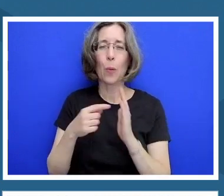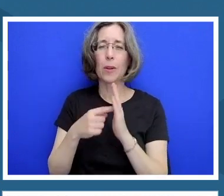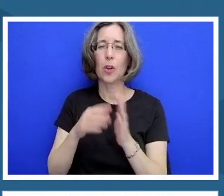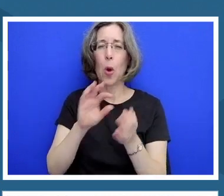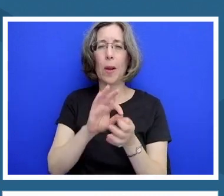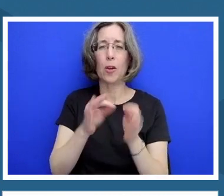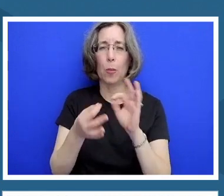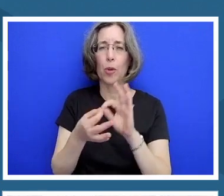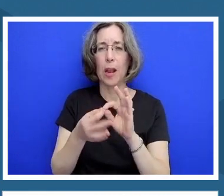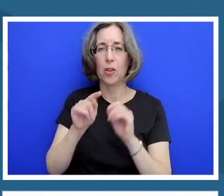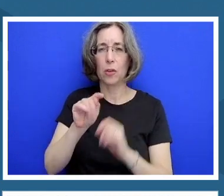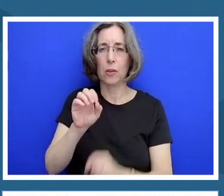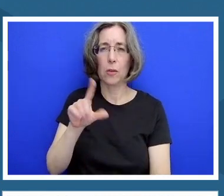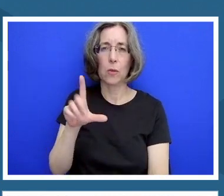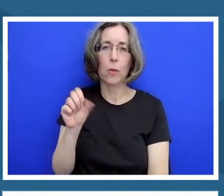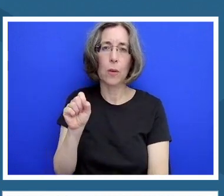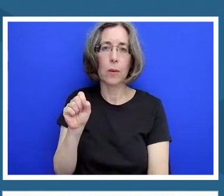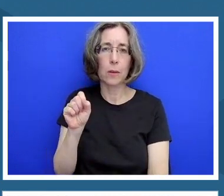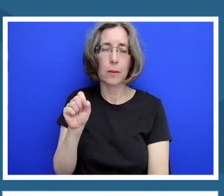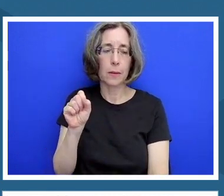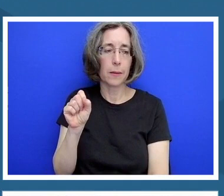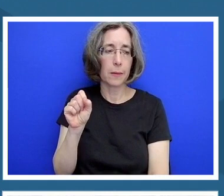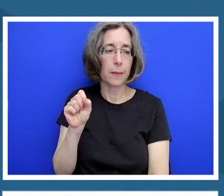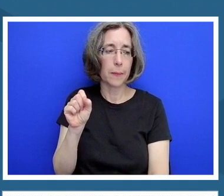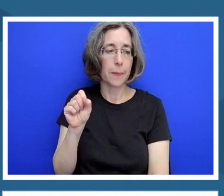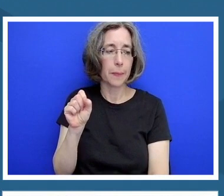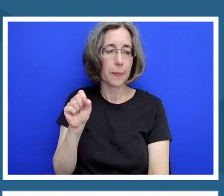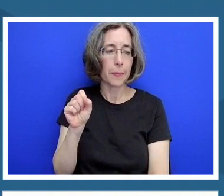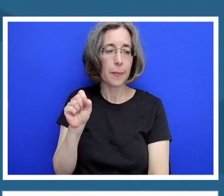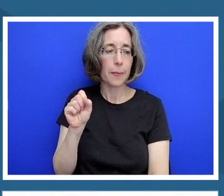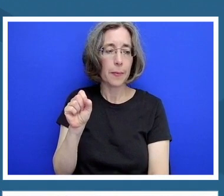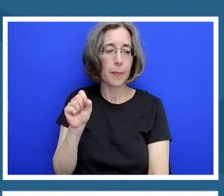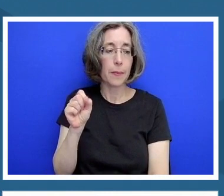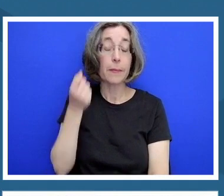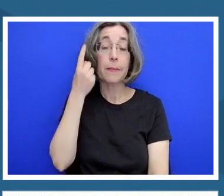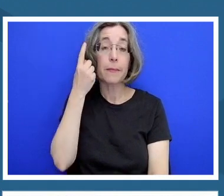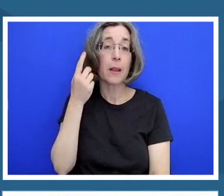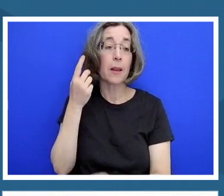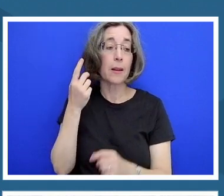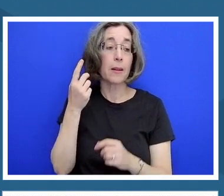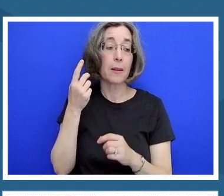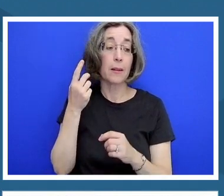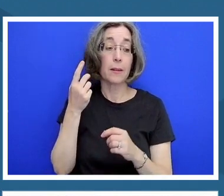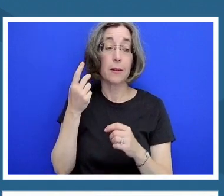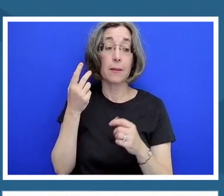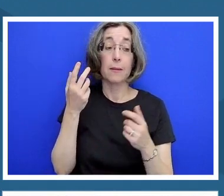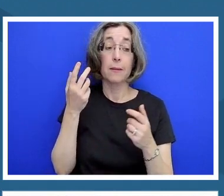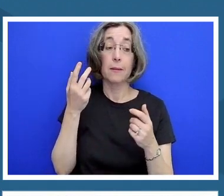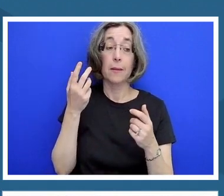tools in the diy planet search because it turns out that the